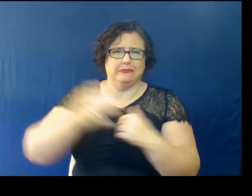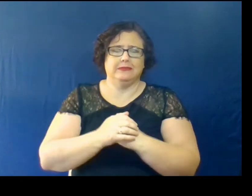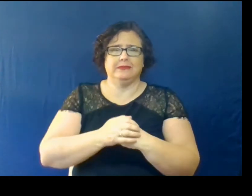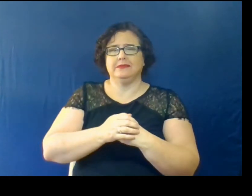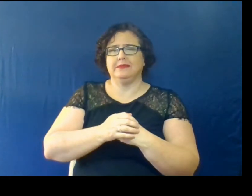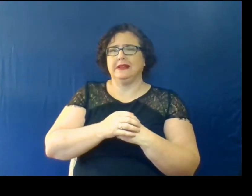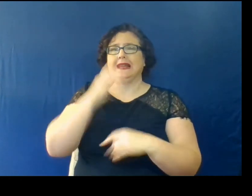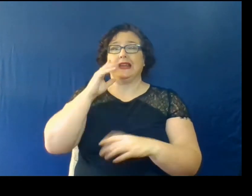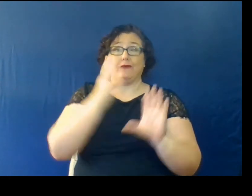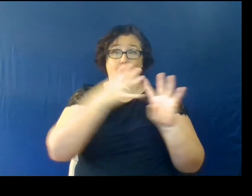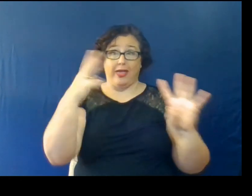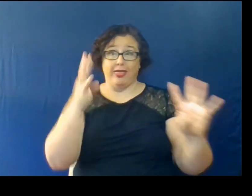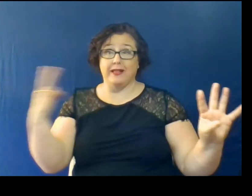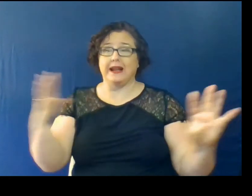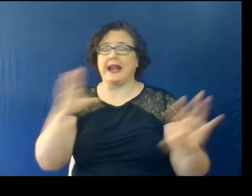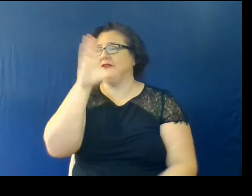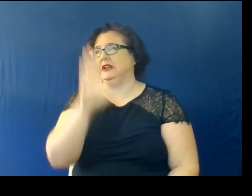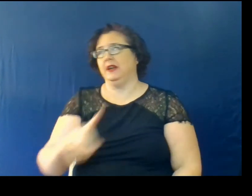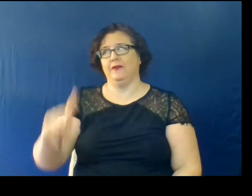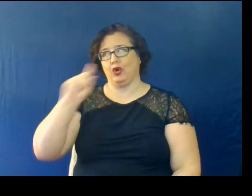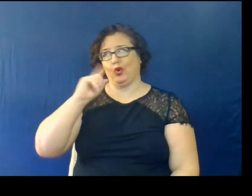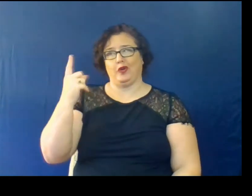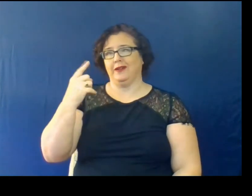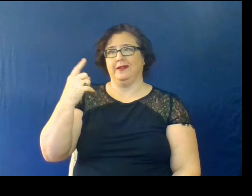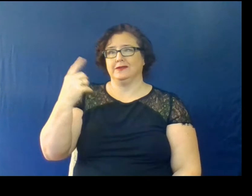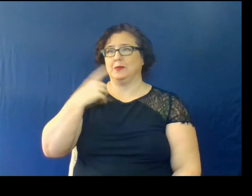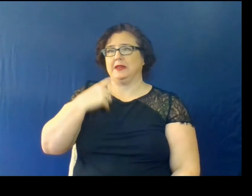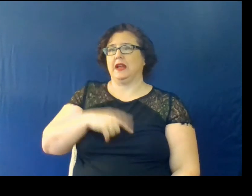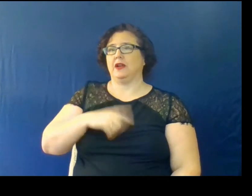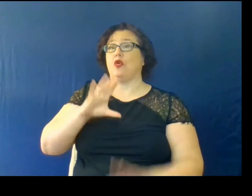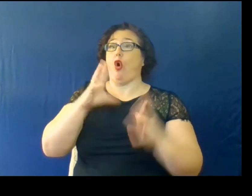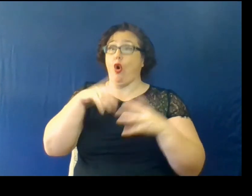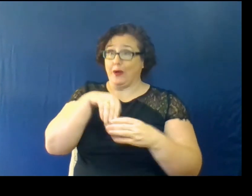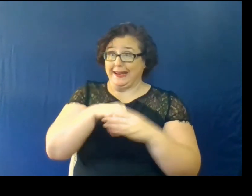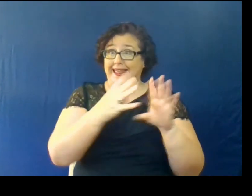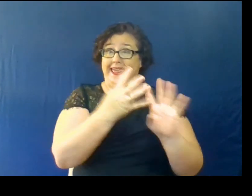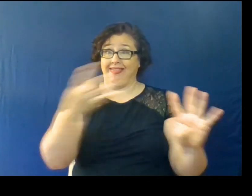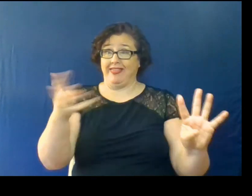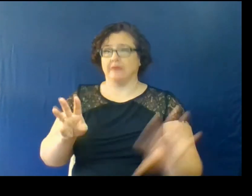I've never heard of anyone being who's already in line saying you've got to come back tomorrow.